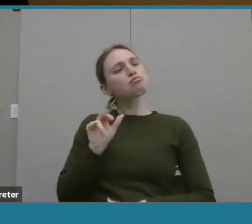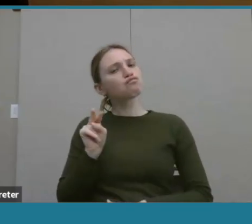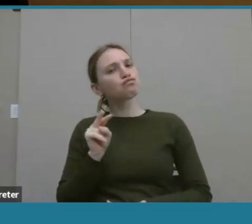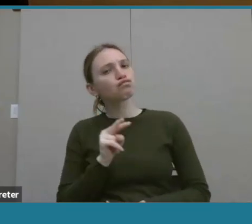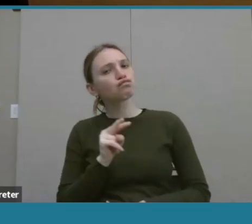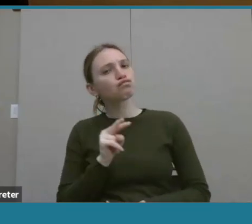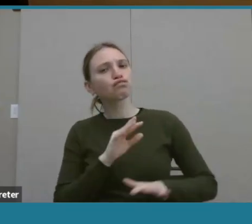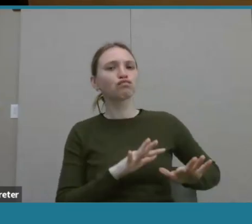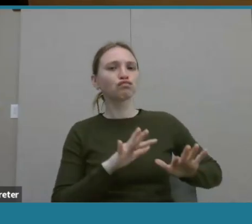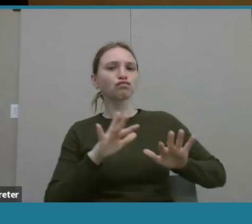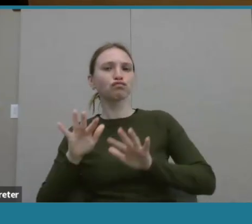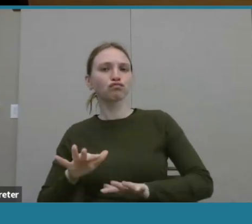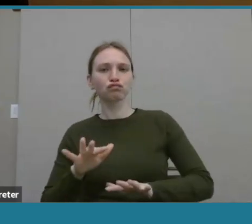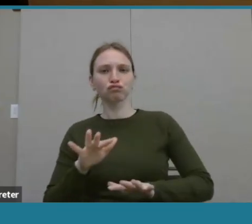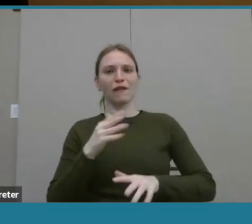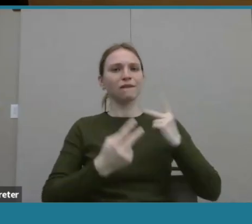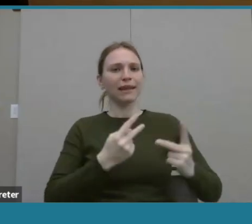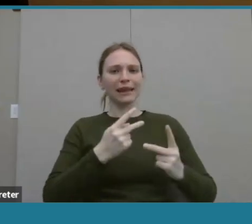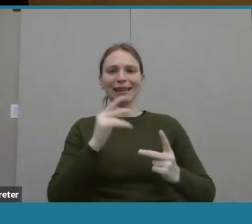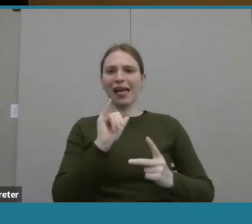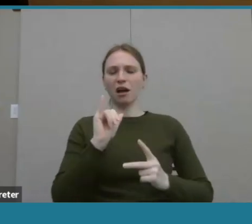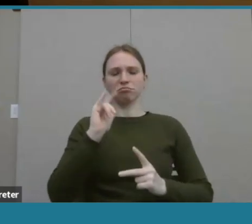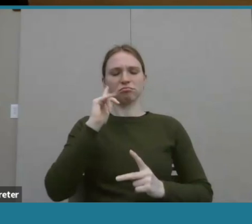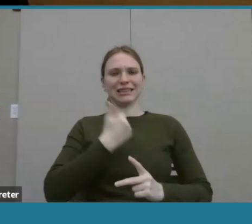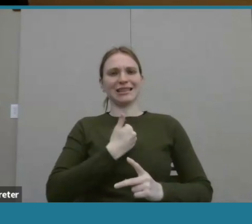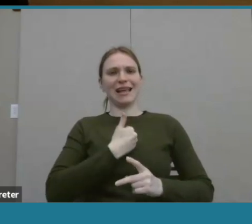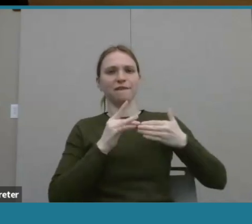Like I said, The same thing with our giraffe.